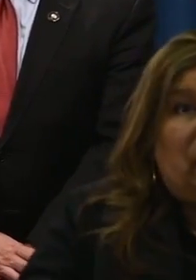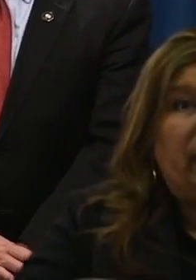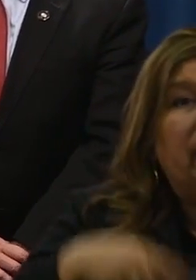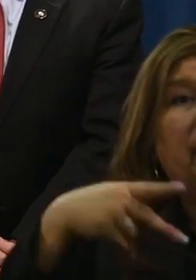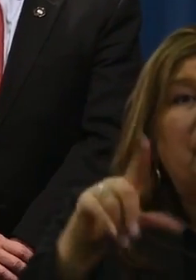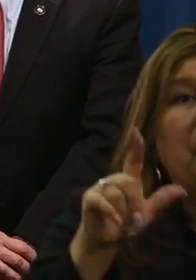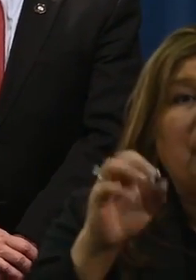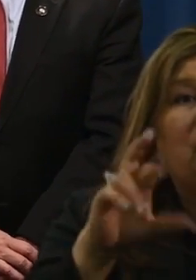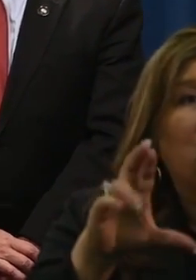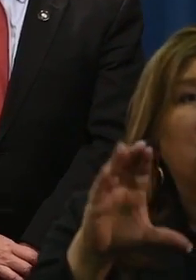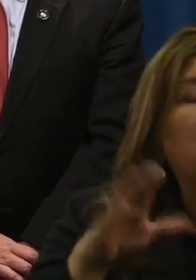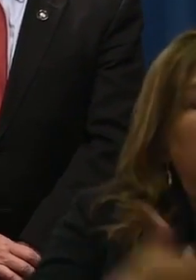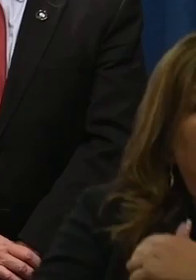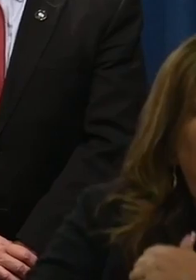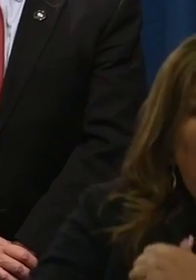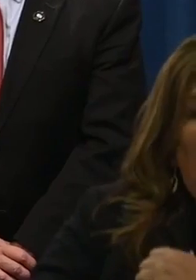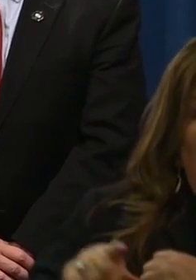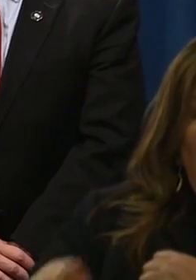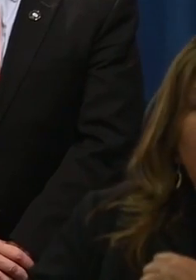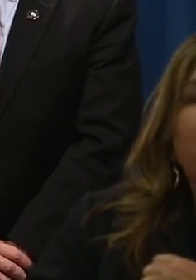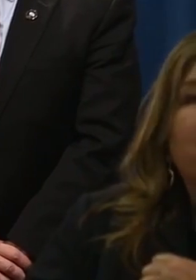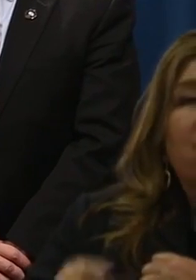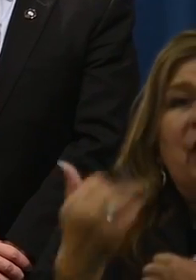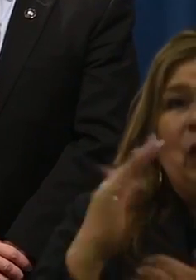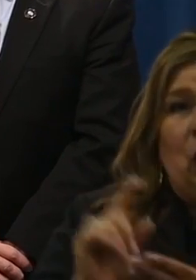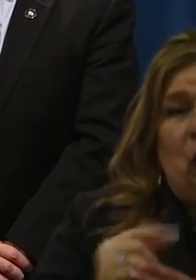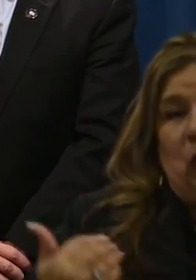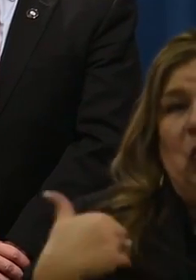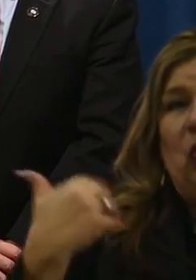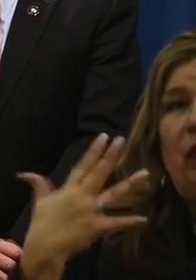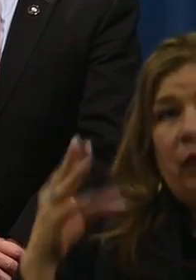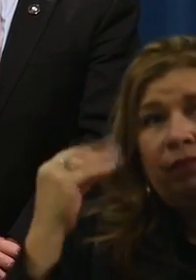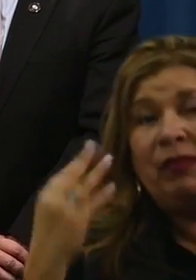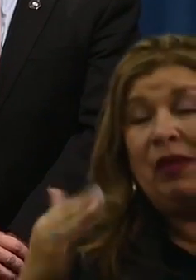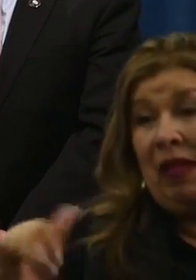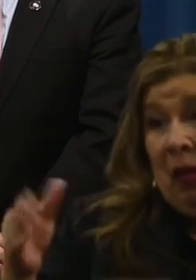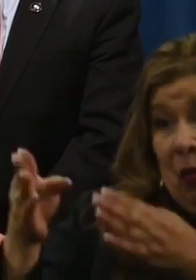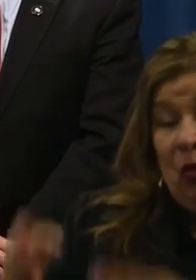as you may have heard a few hours ago, was on a cruise.